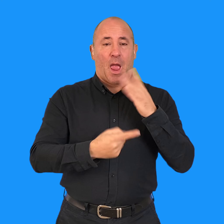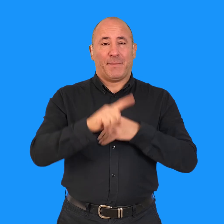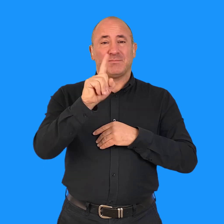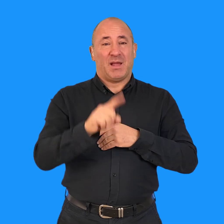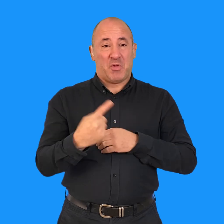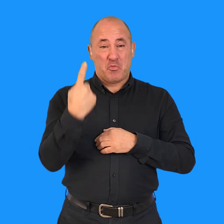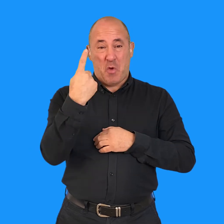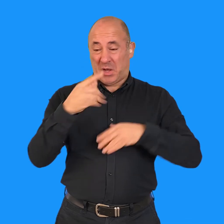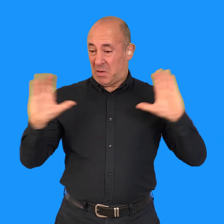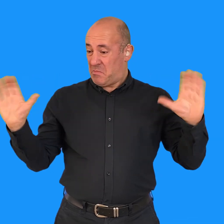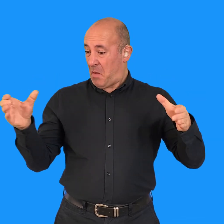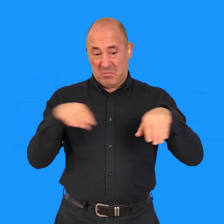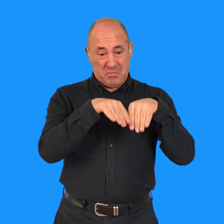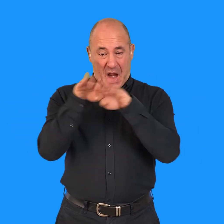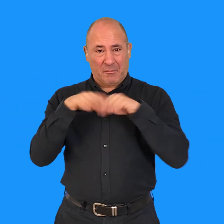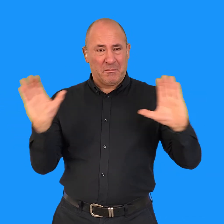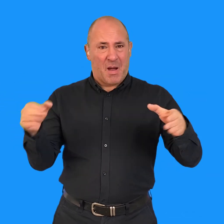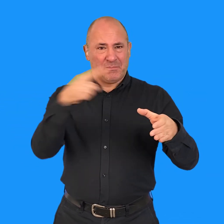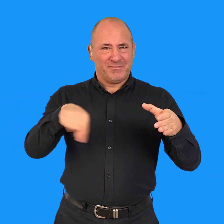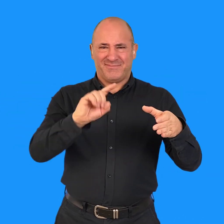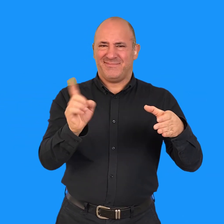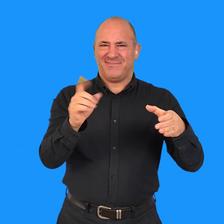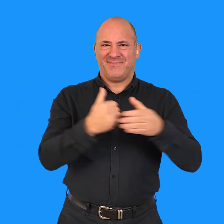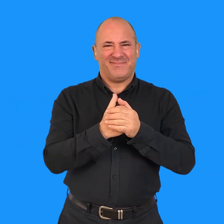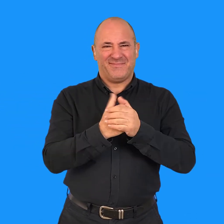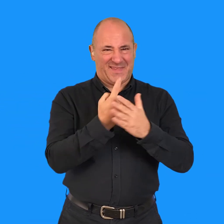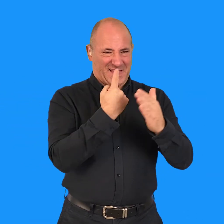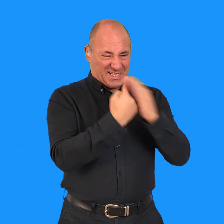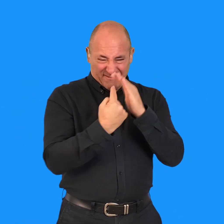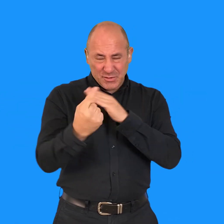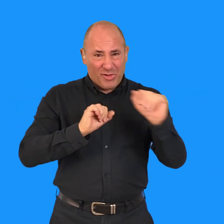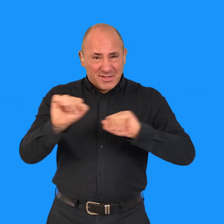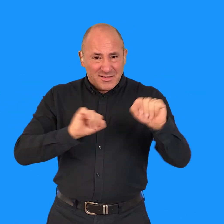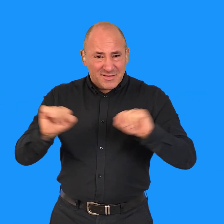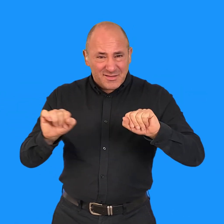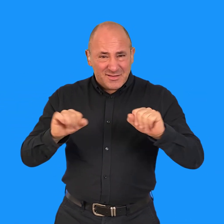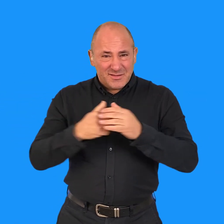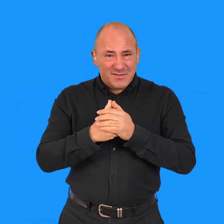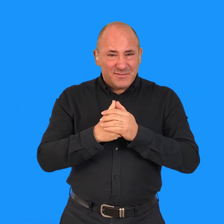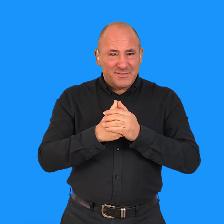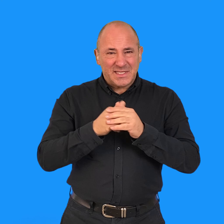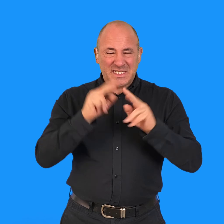Because disabled people aren't one homogenous group, it's a collection of individuals.